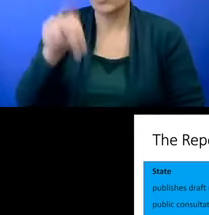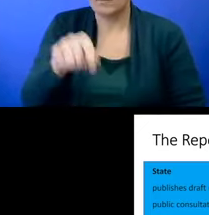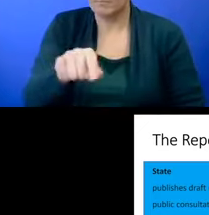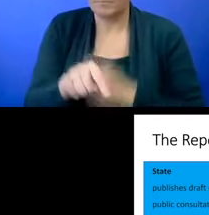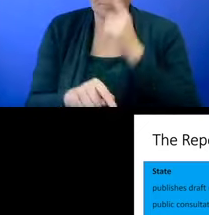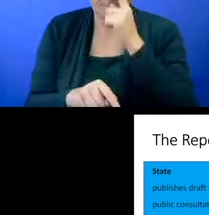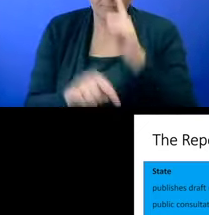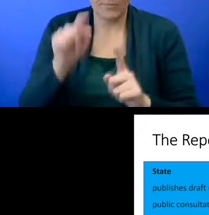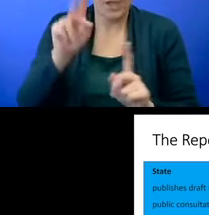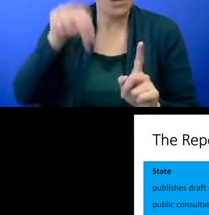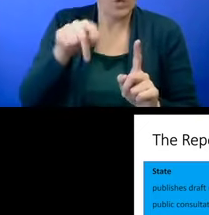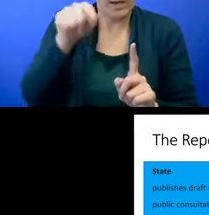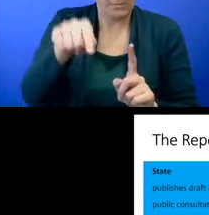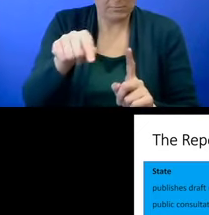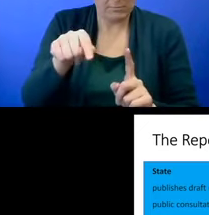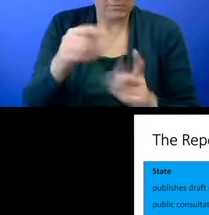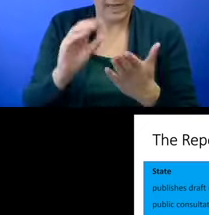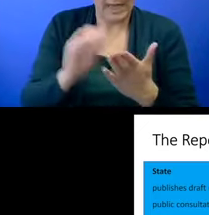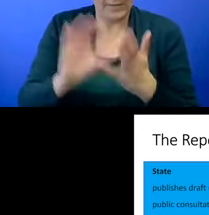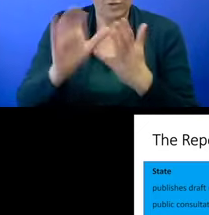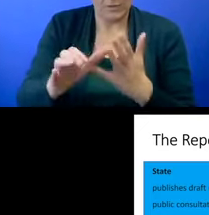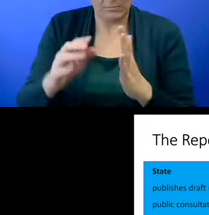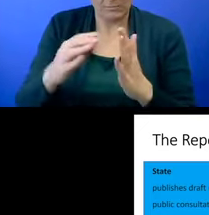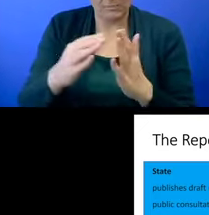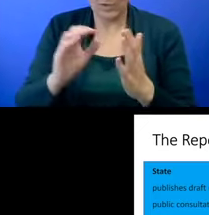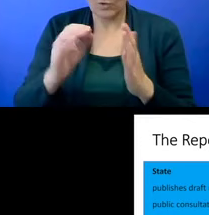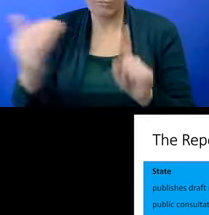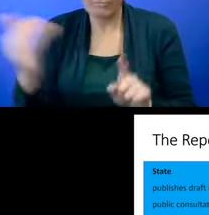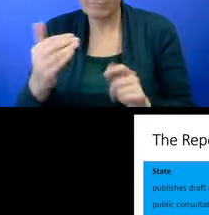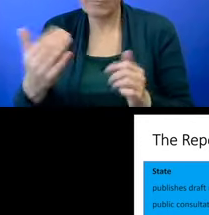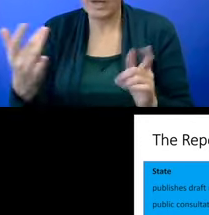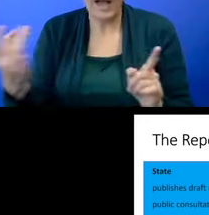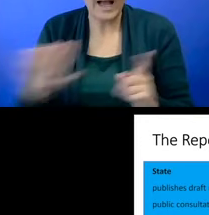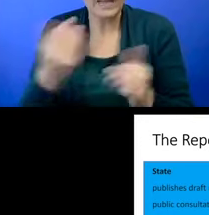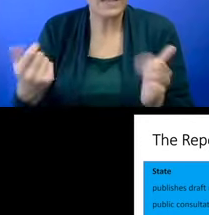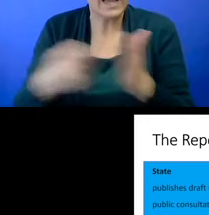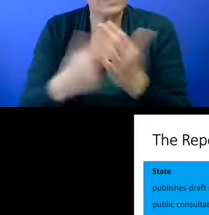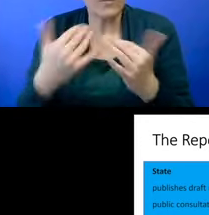The United Nations then has an opportunity to clarify any information in the report,